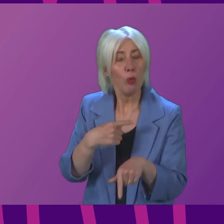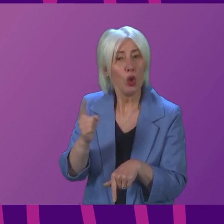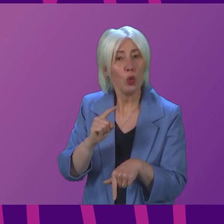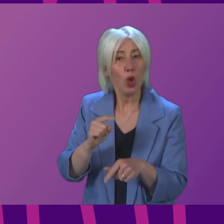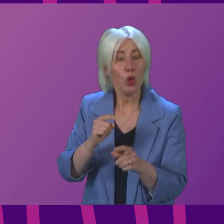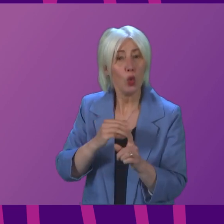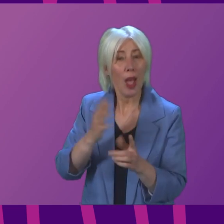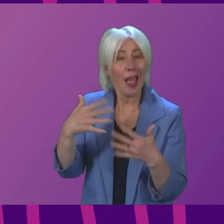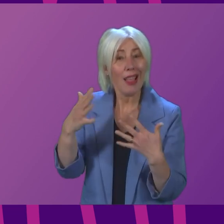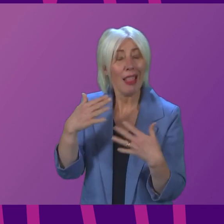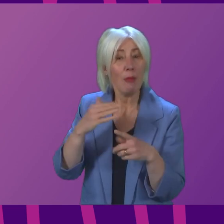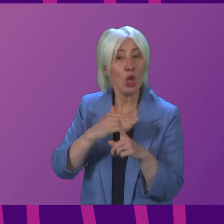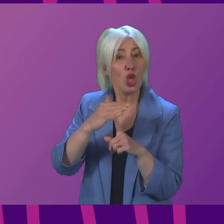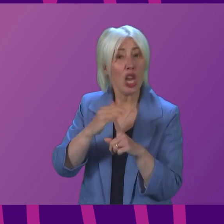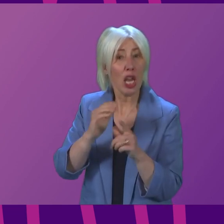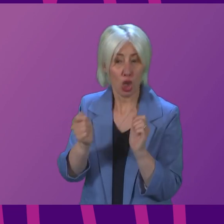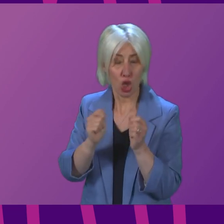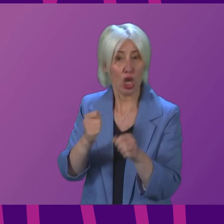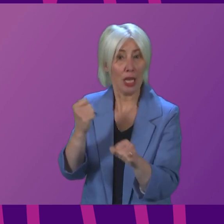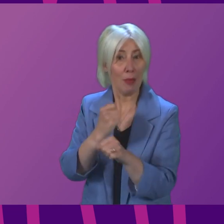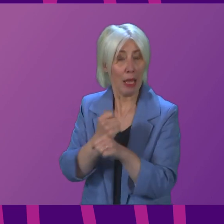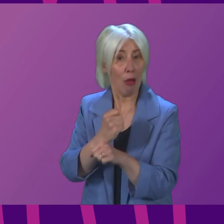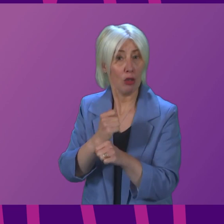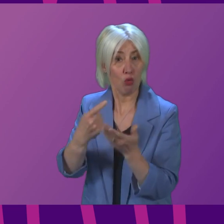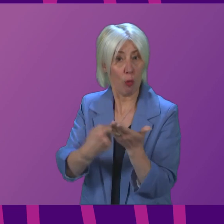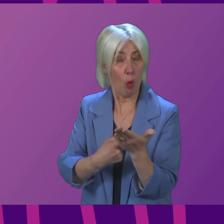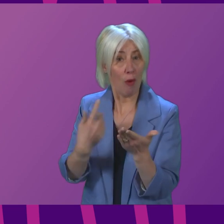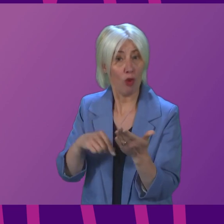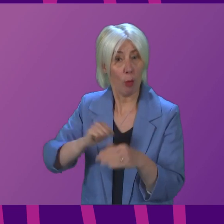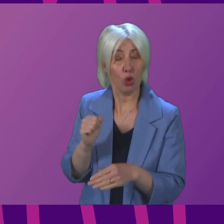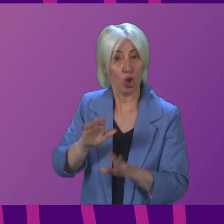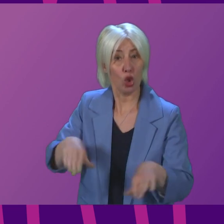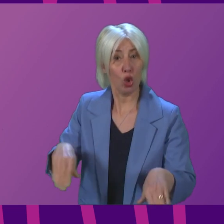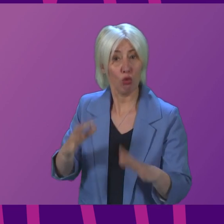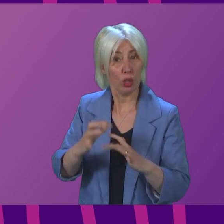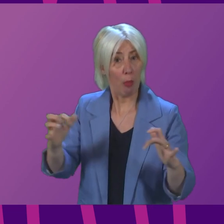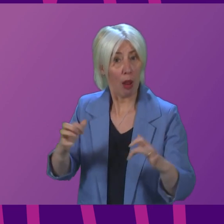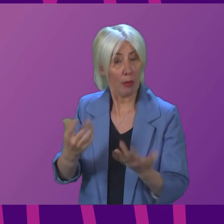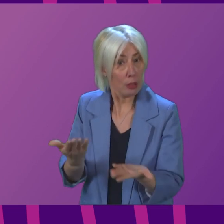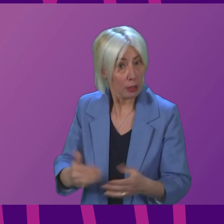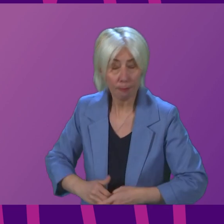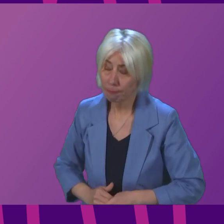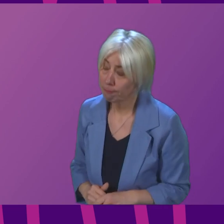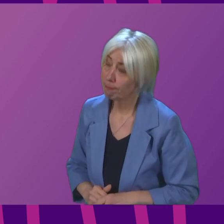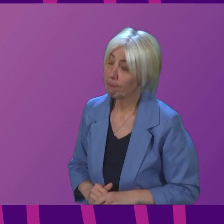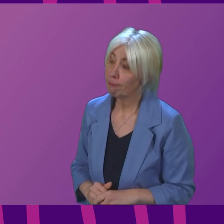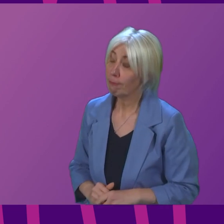Changemakers impact report from the Scottish Children’s Parliament. I welcome the impact report.